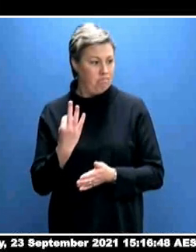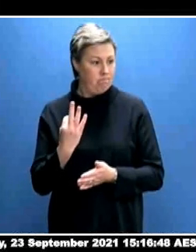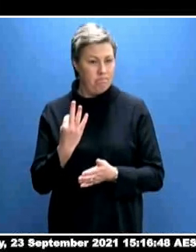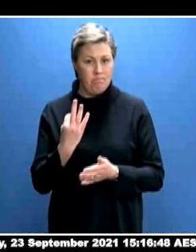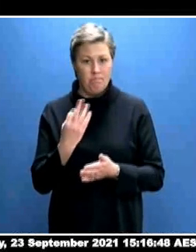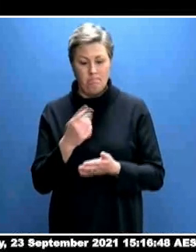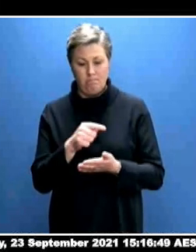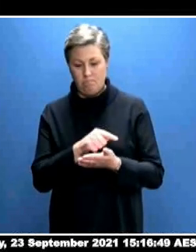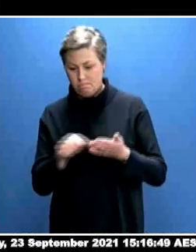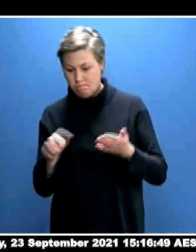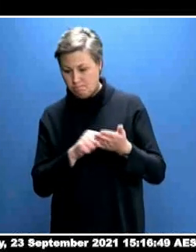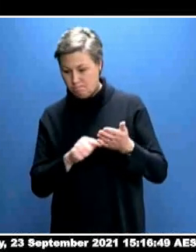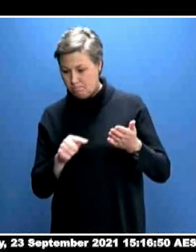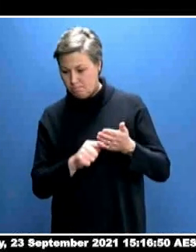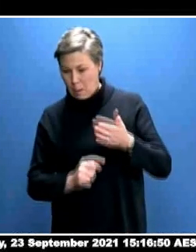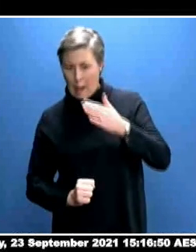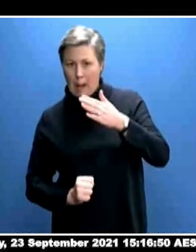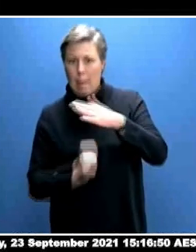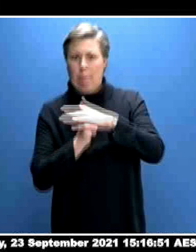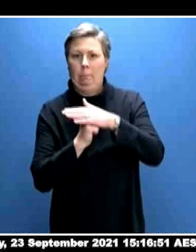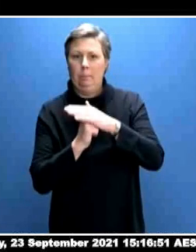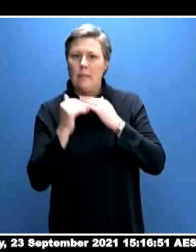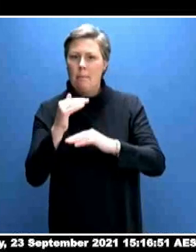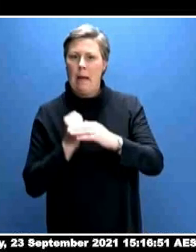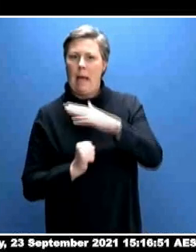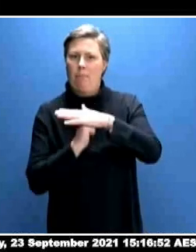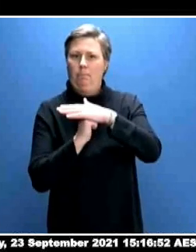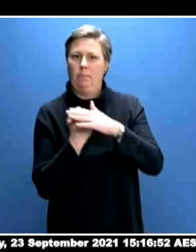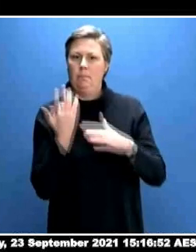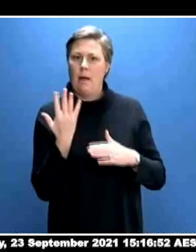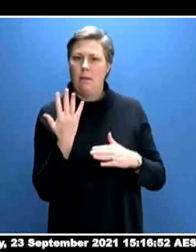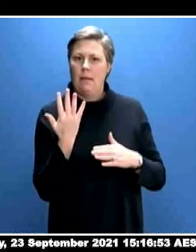would be the maximum limit on a stay? Yes.